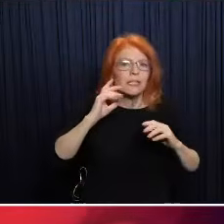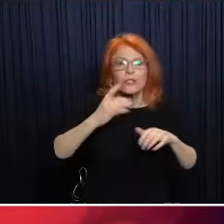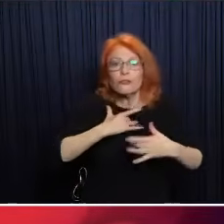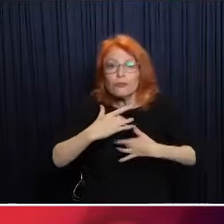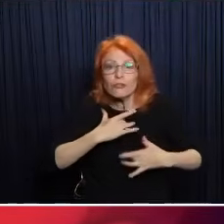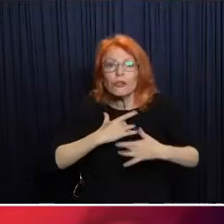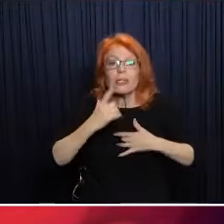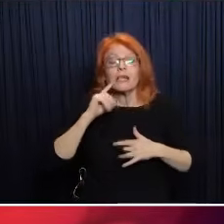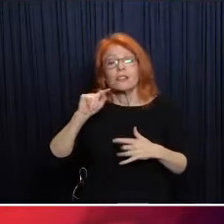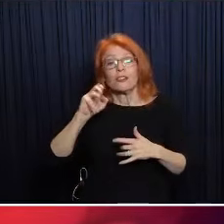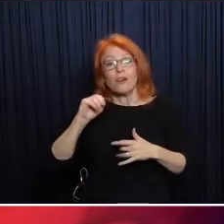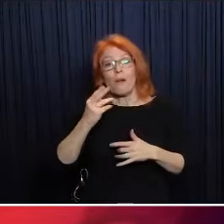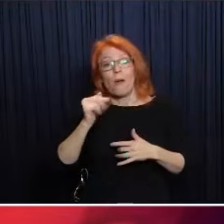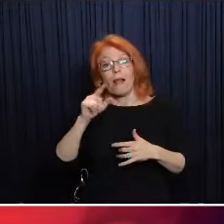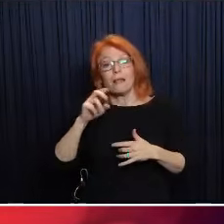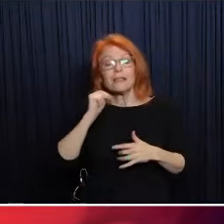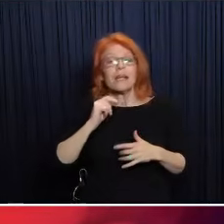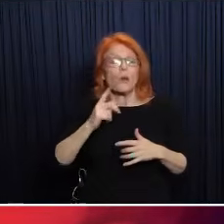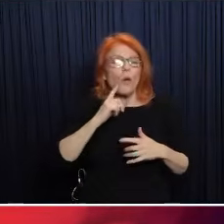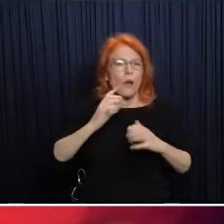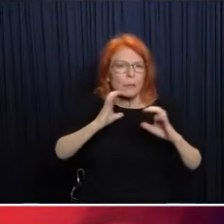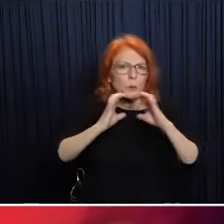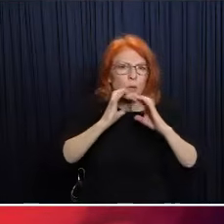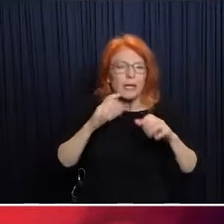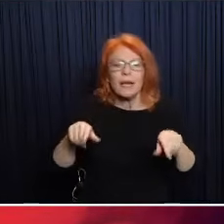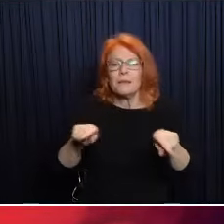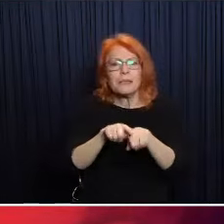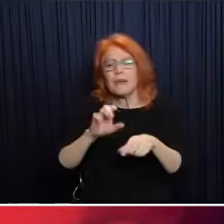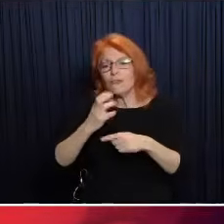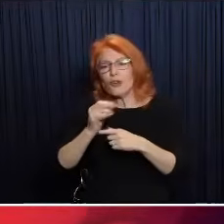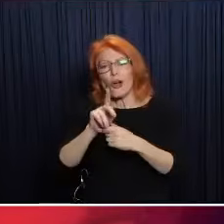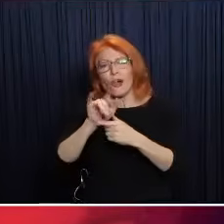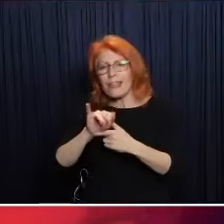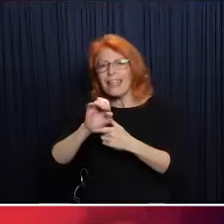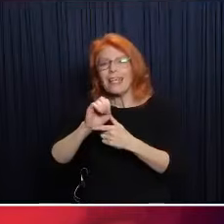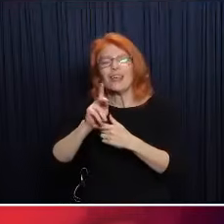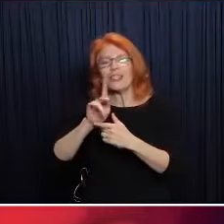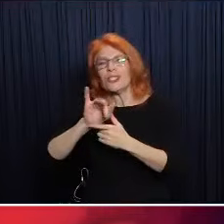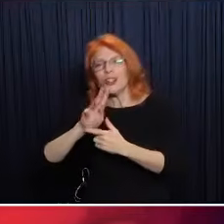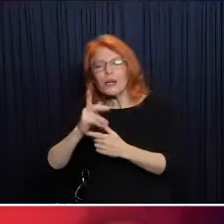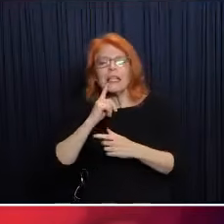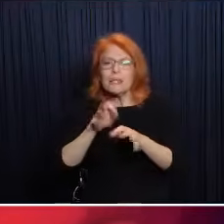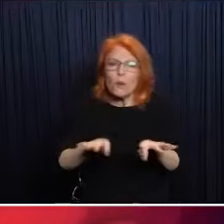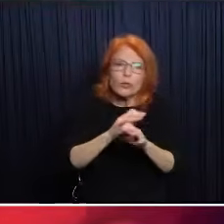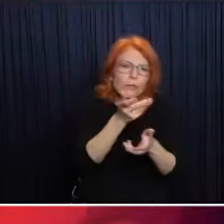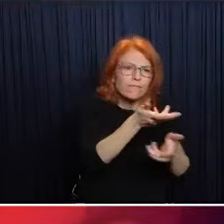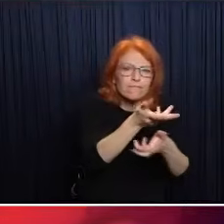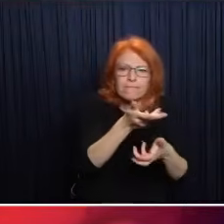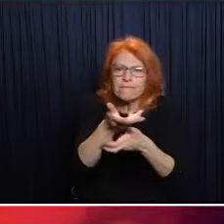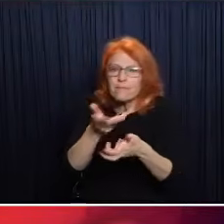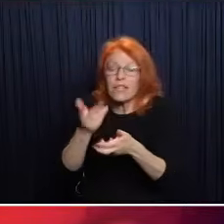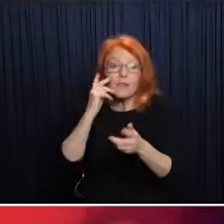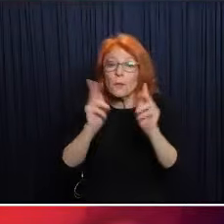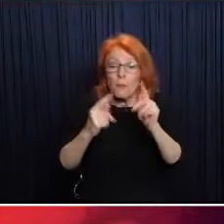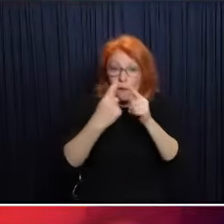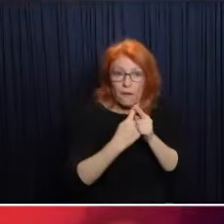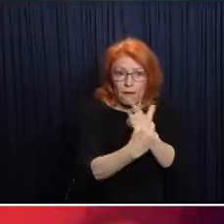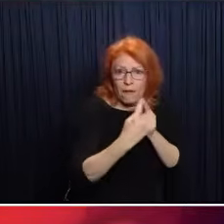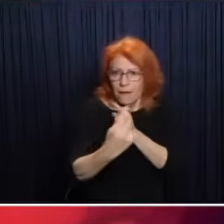FOR OFFICE IS MEETING EVERYBODY, KNOCKING ON DOORS. I WILL HOLD TOWN HALLS AND